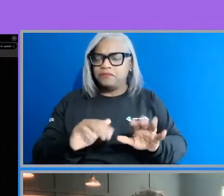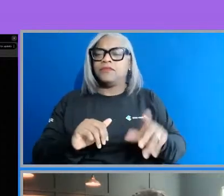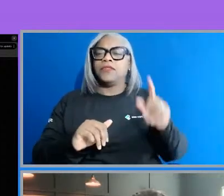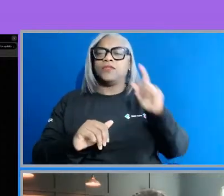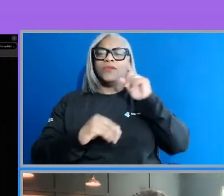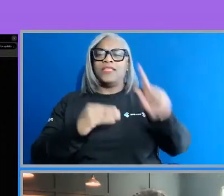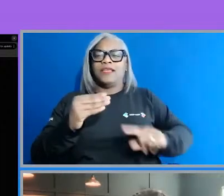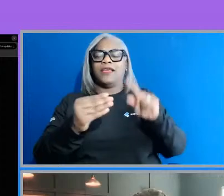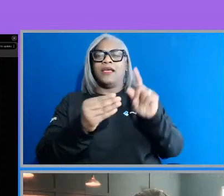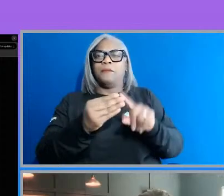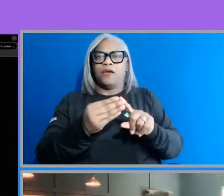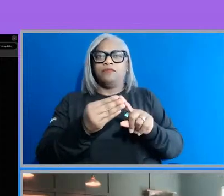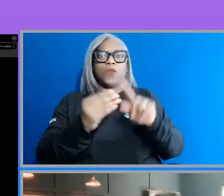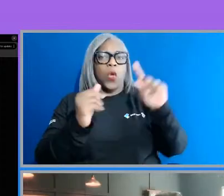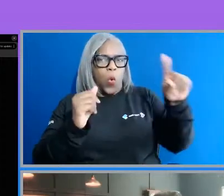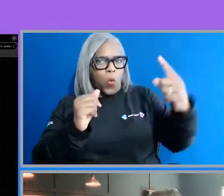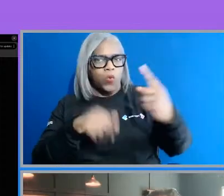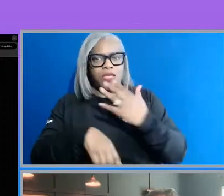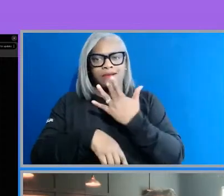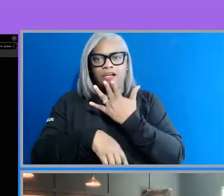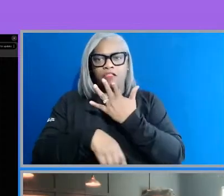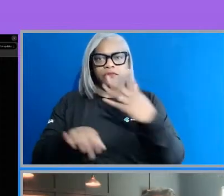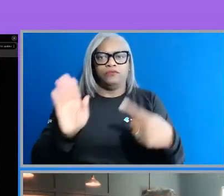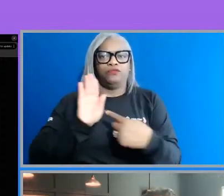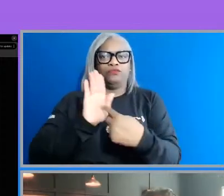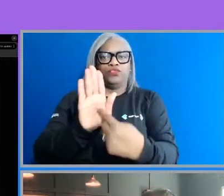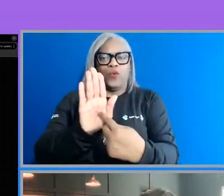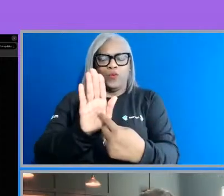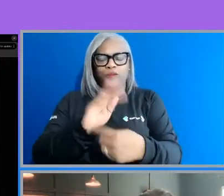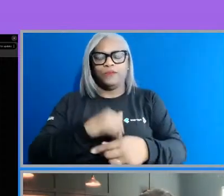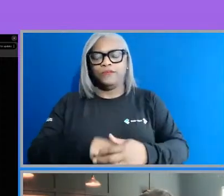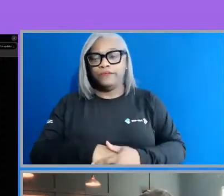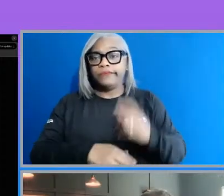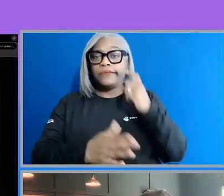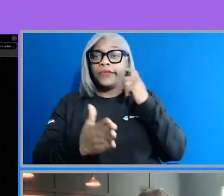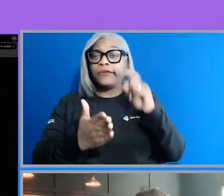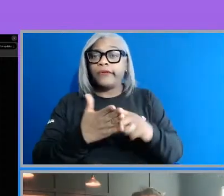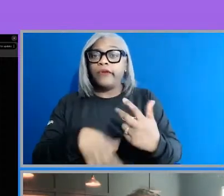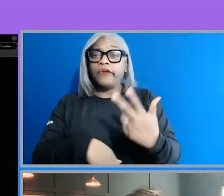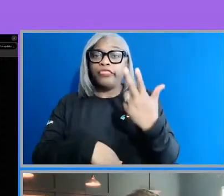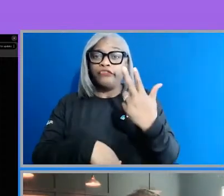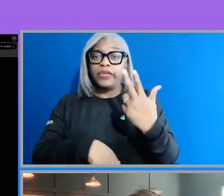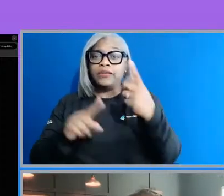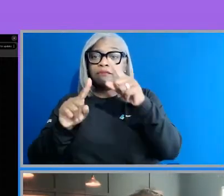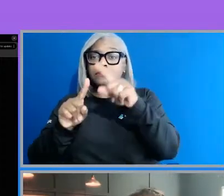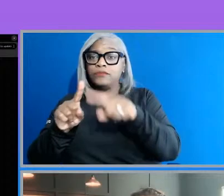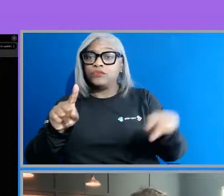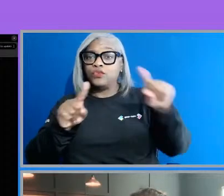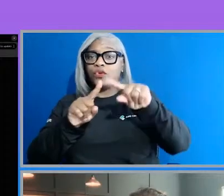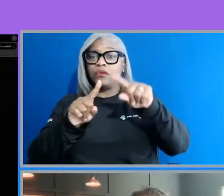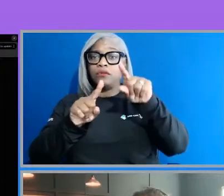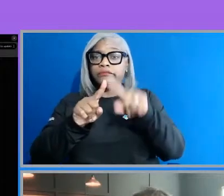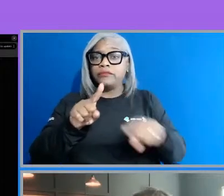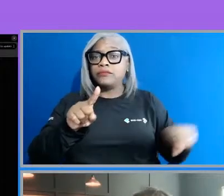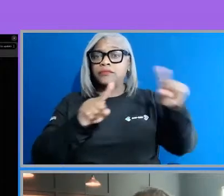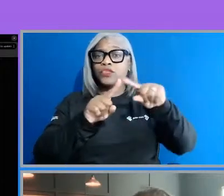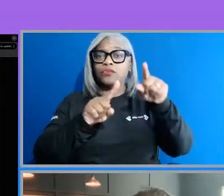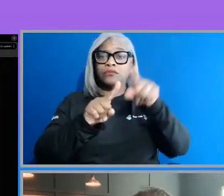the risk of using color to convey meaning. Here we have three circles in a row that look like grayscale, but they're